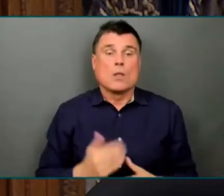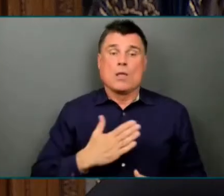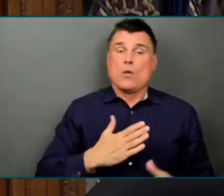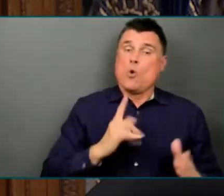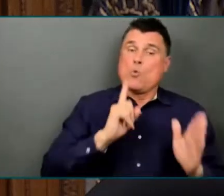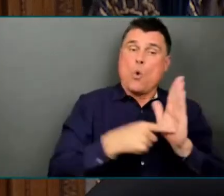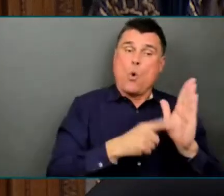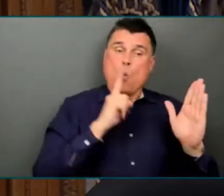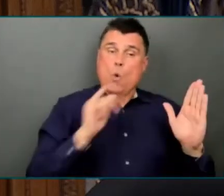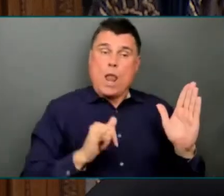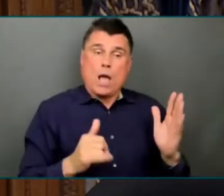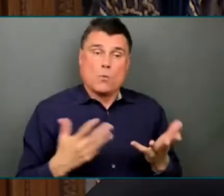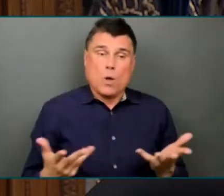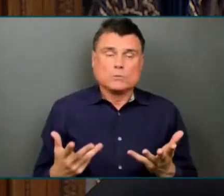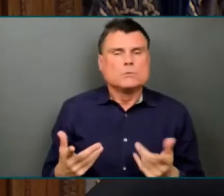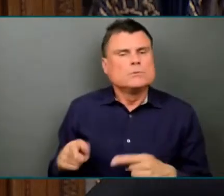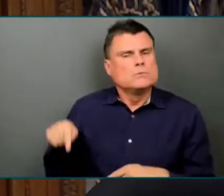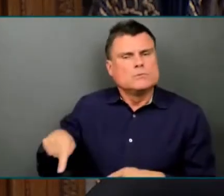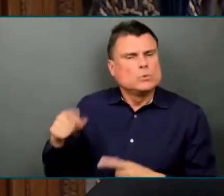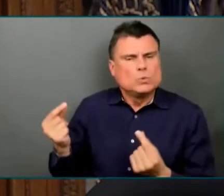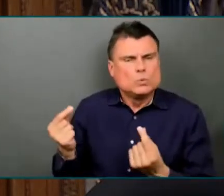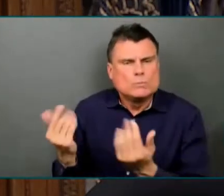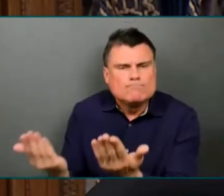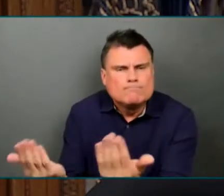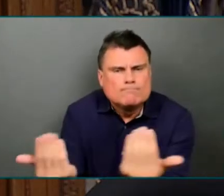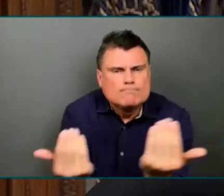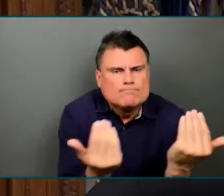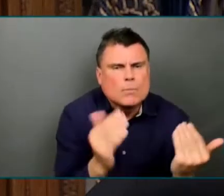of the province to ensure our legislation is effective and well understood.